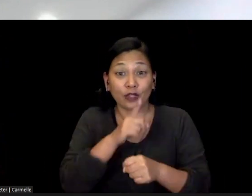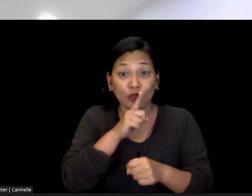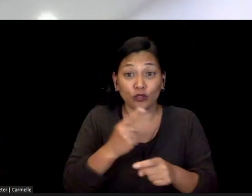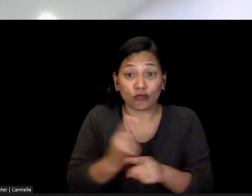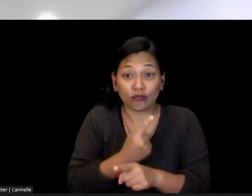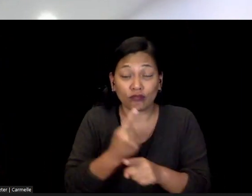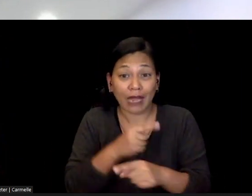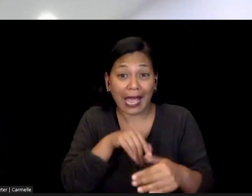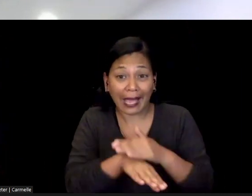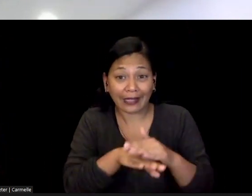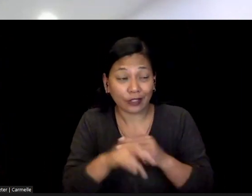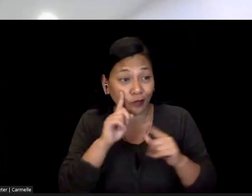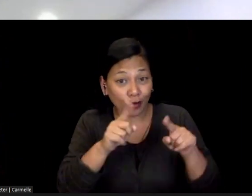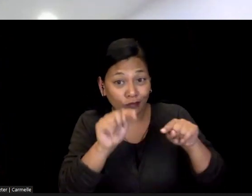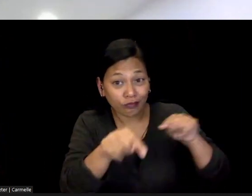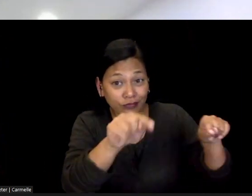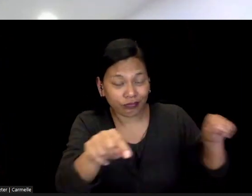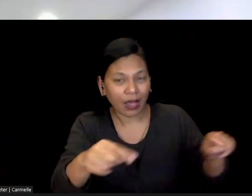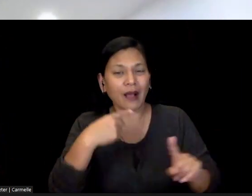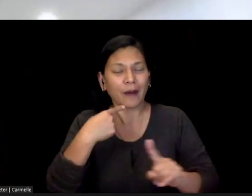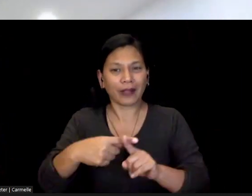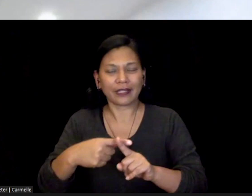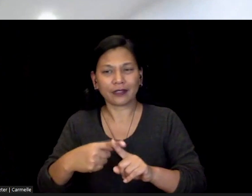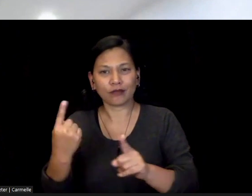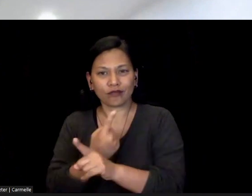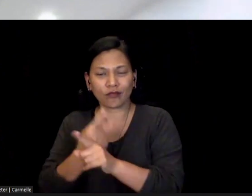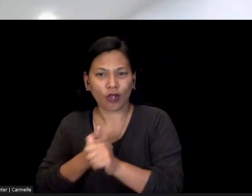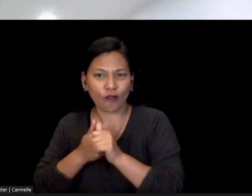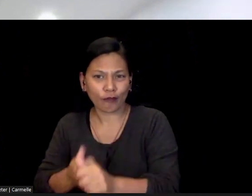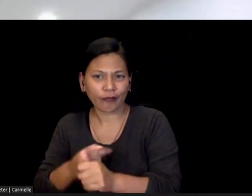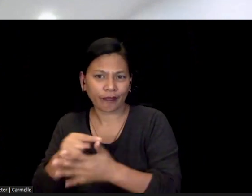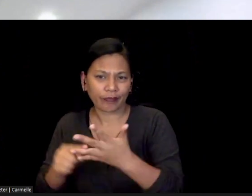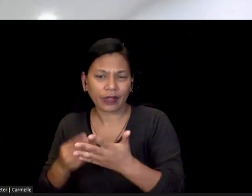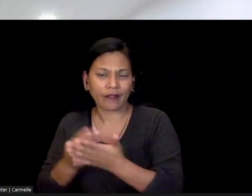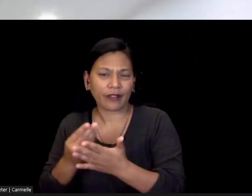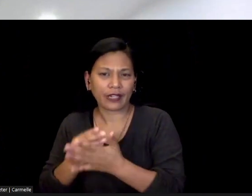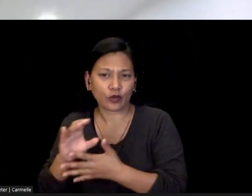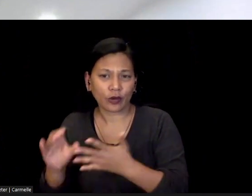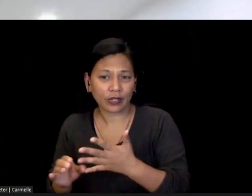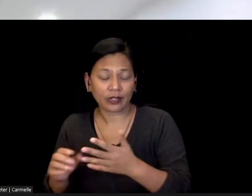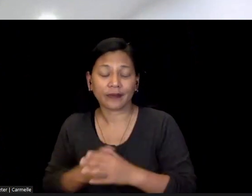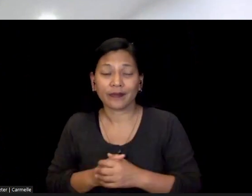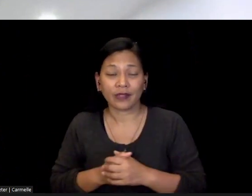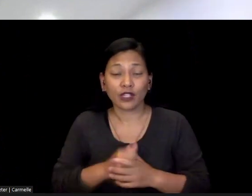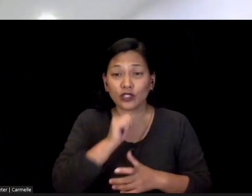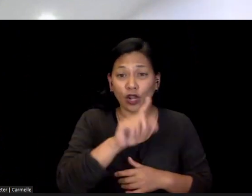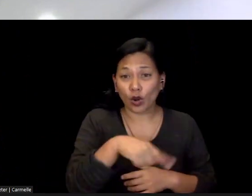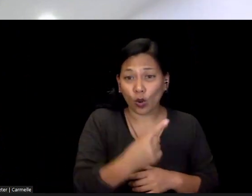We, in terms of other initiatives, I know that, you know, outside of racialized creators, we know